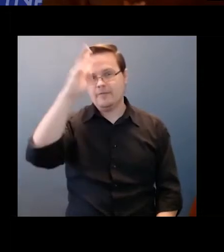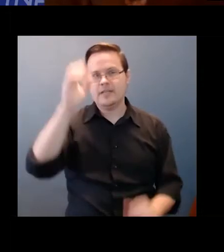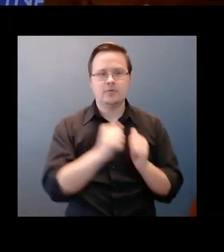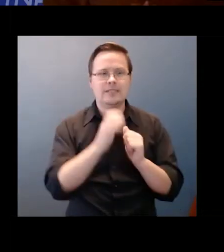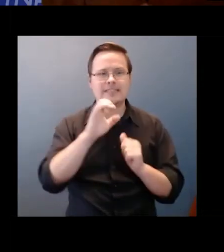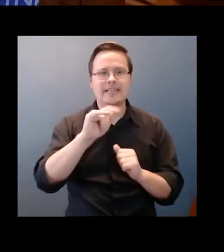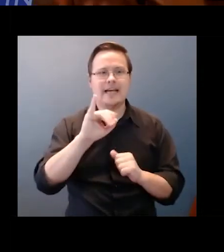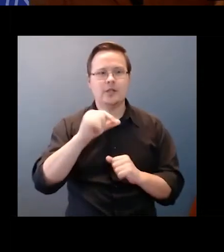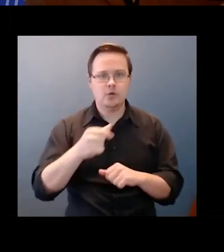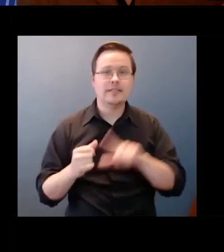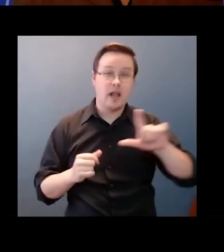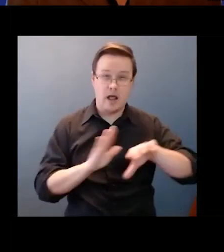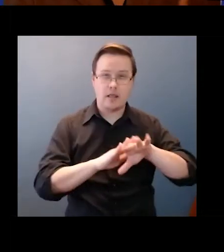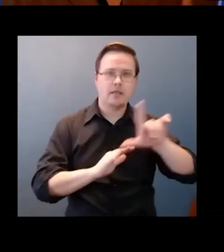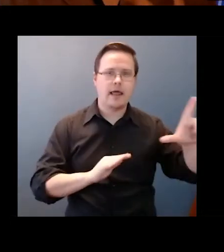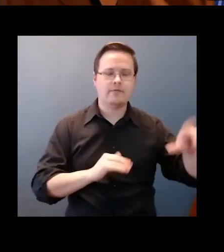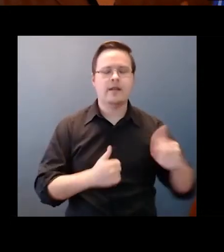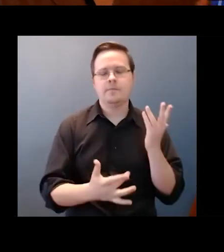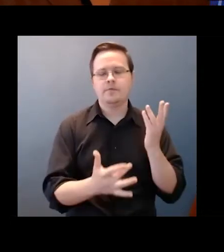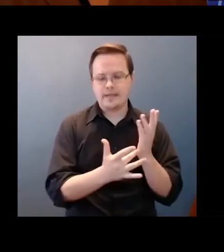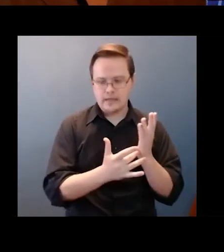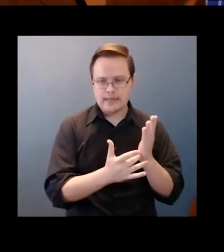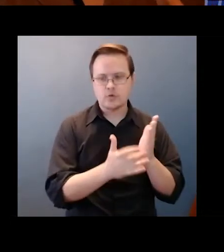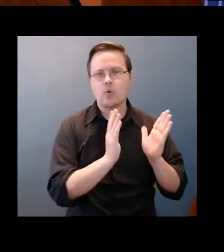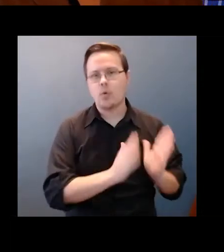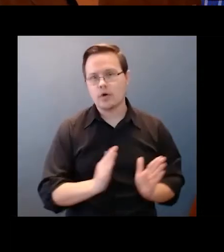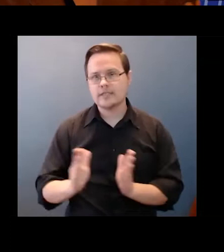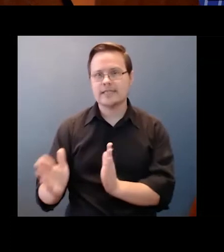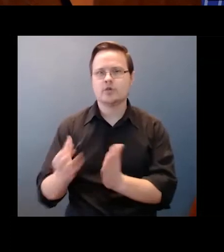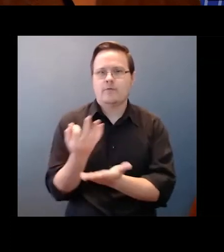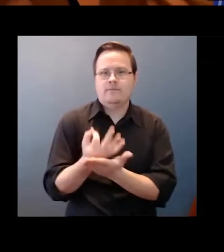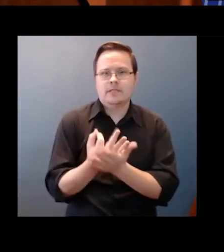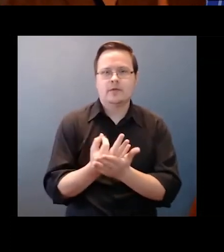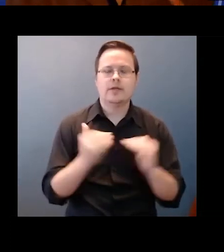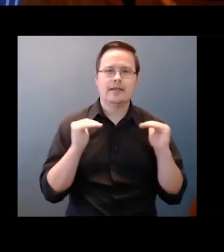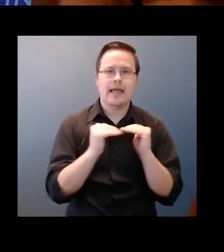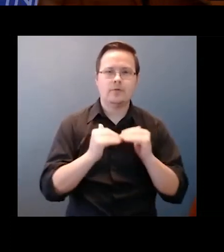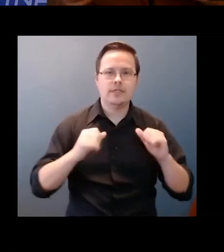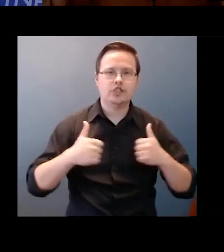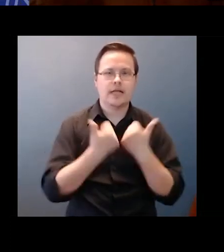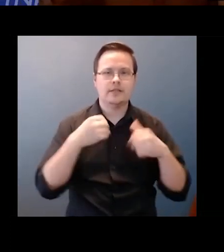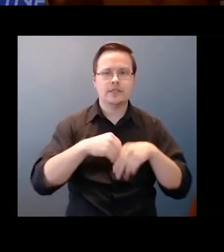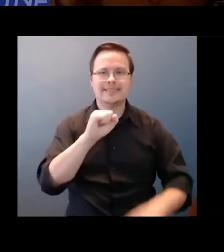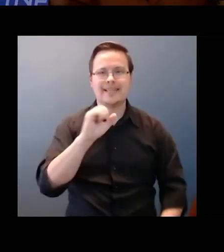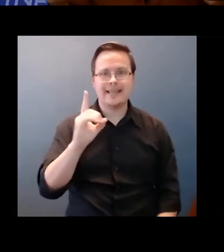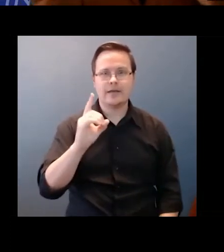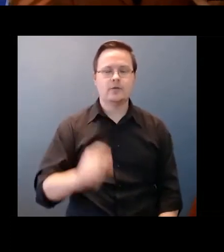Technological, organizational, fiscal and equity challenges and San Diego, we've ended up being one of two bespoke policy reports